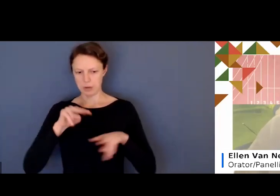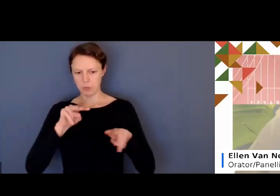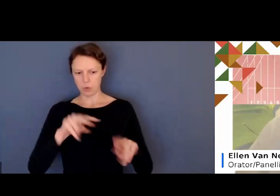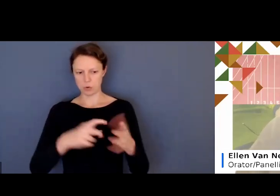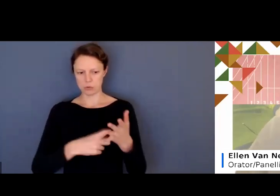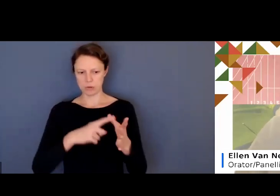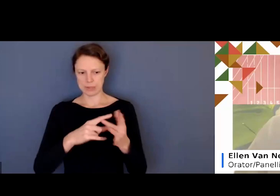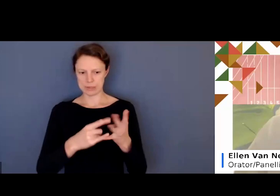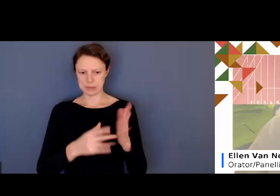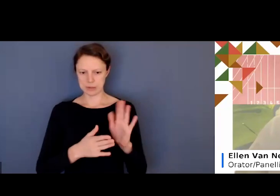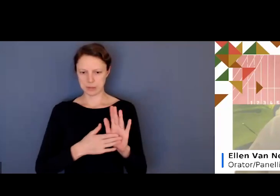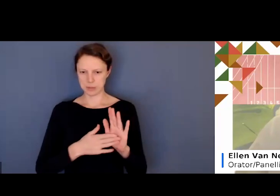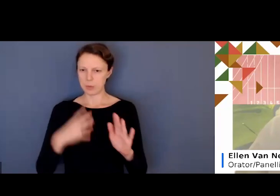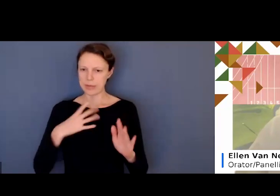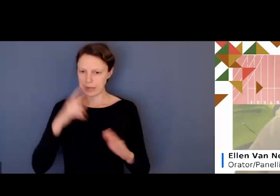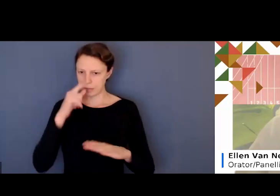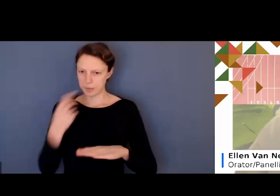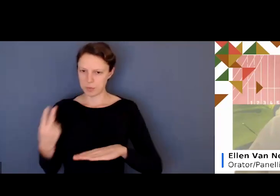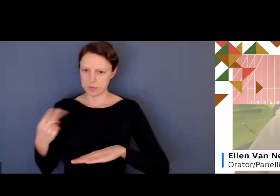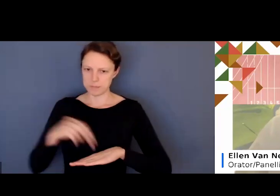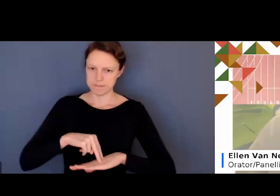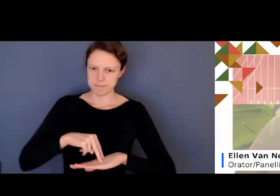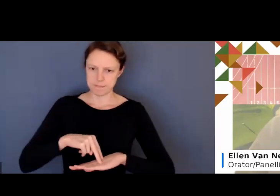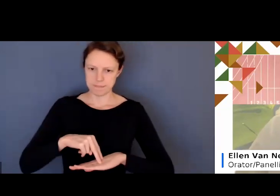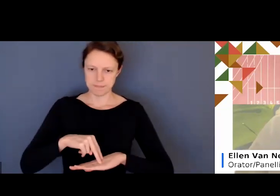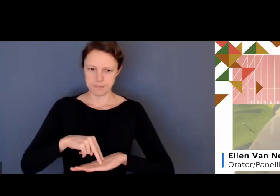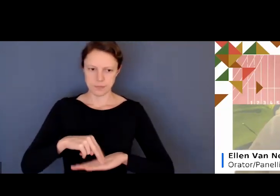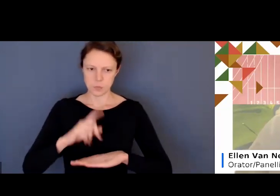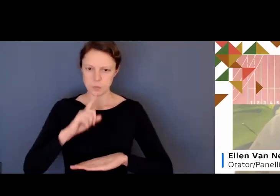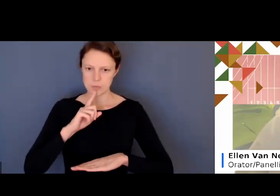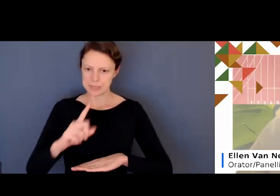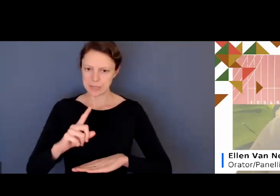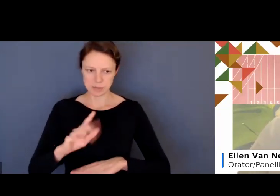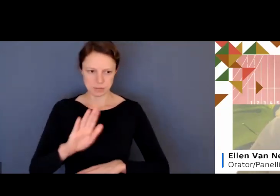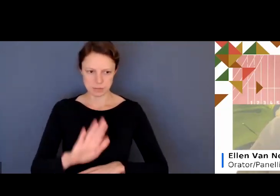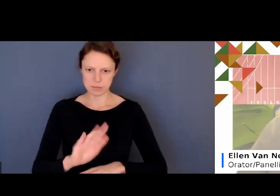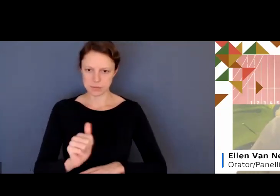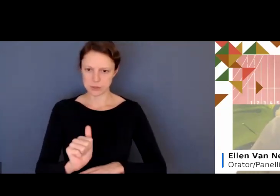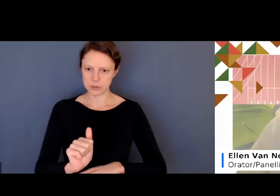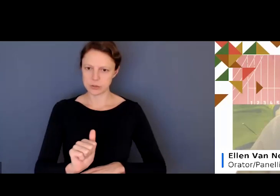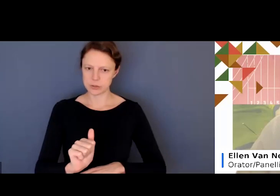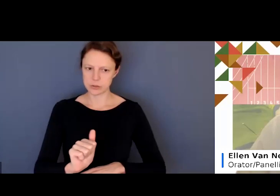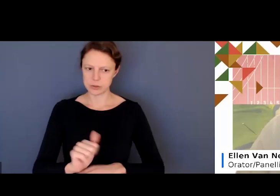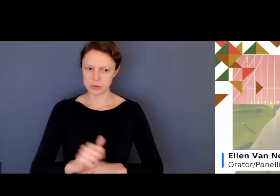We need up standards to speak up and to act,